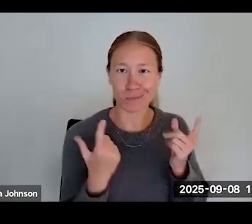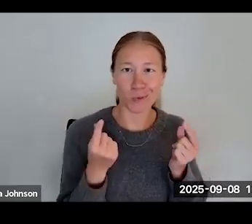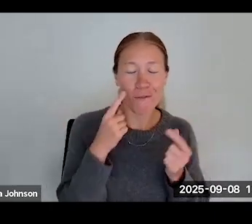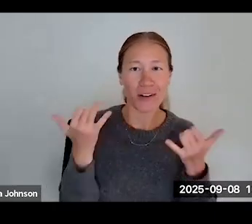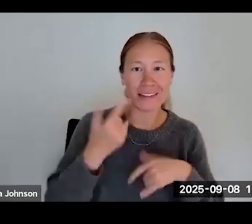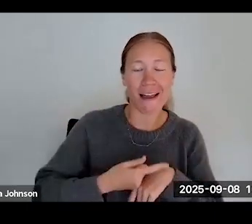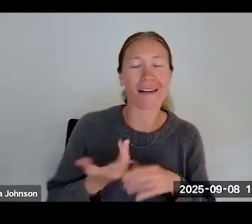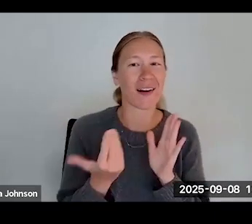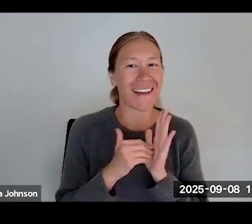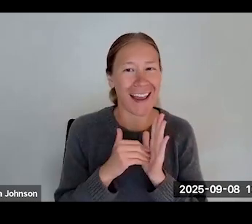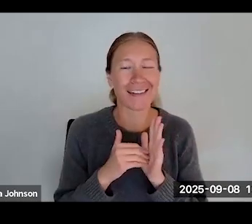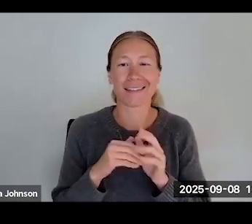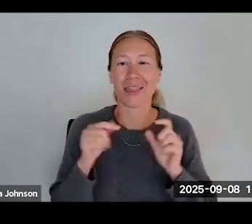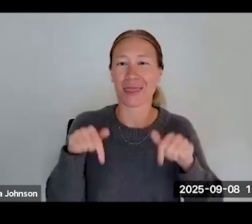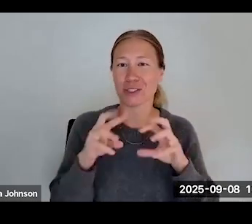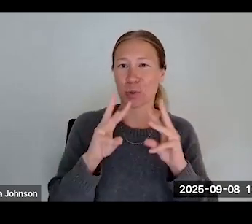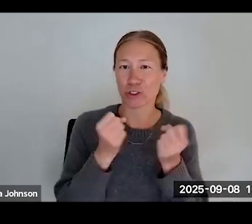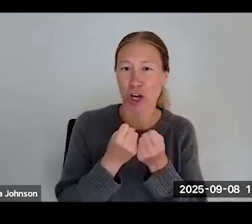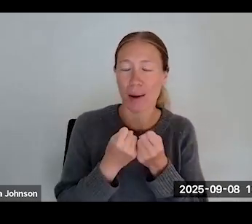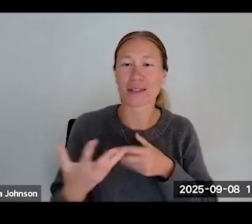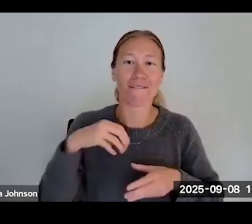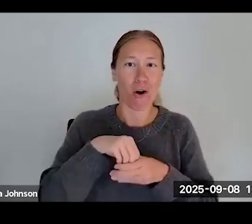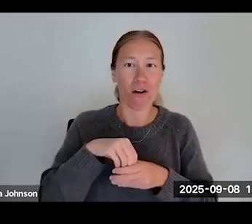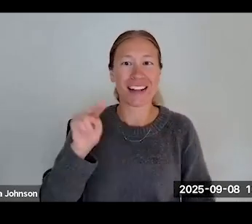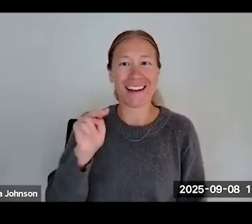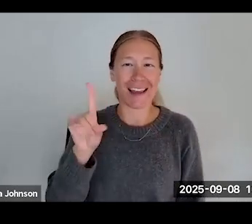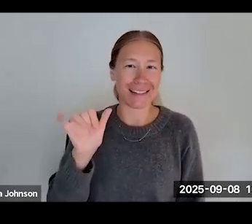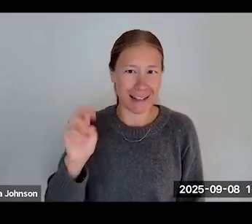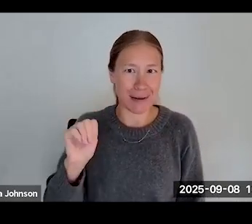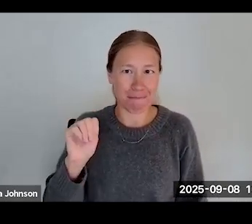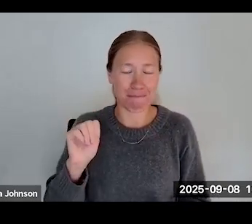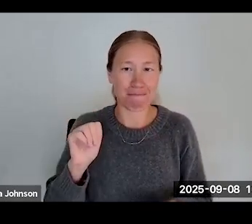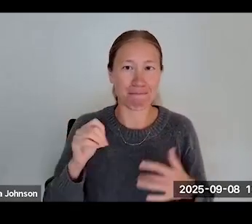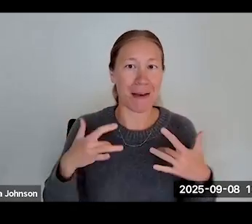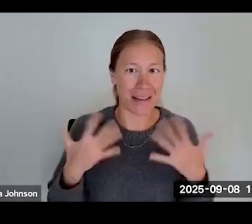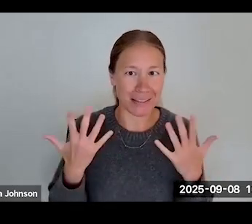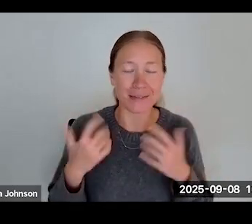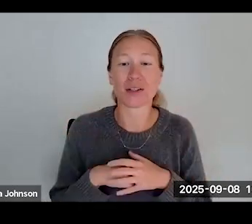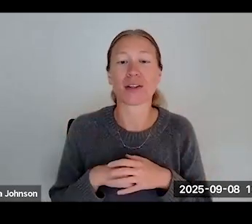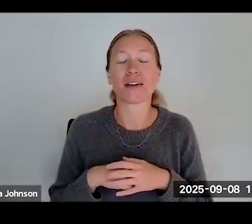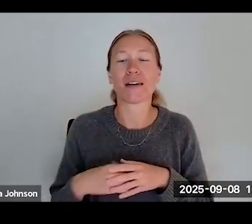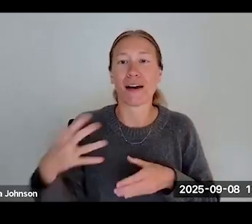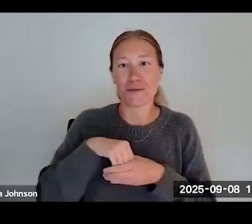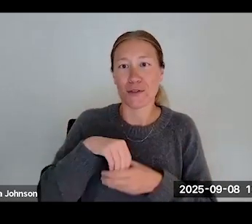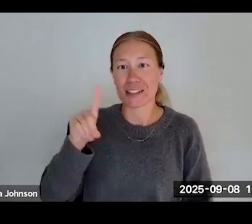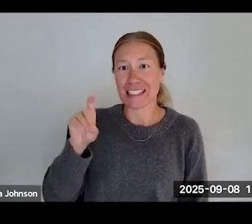are part of our series here for NDEAM. And with the Disability Equity Office's workshops,